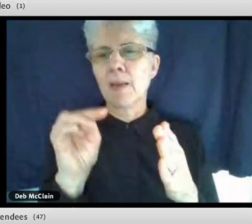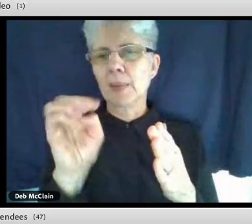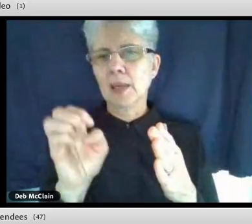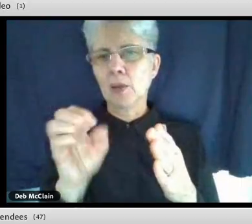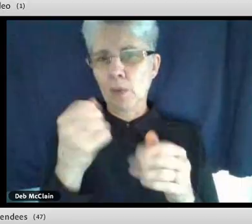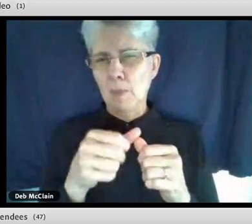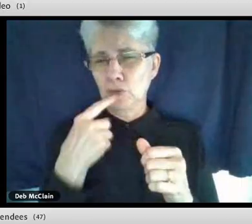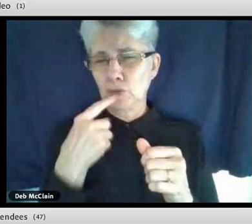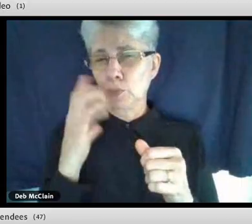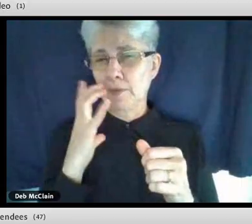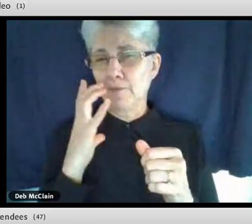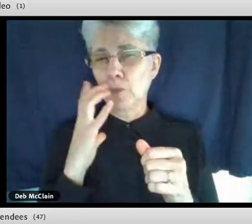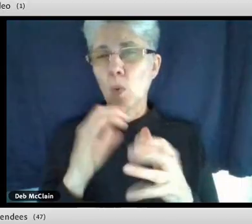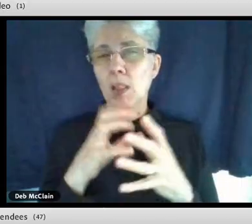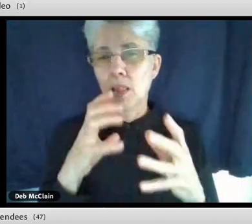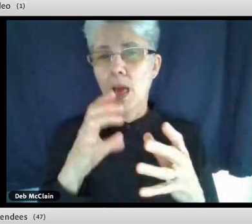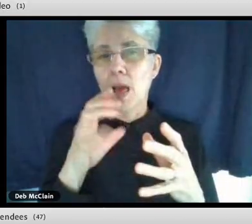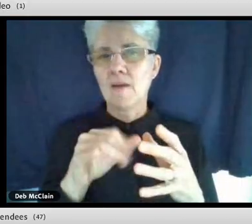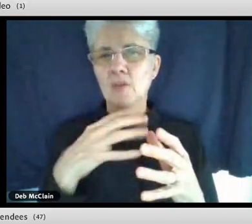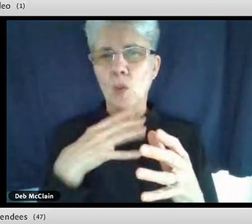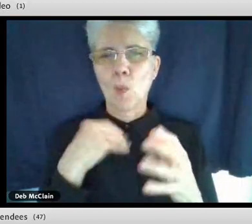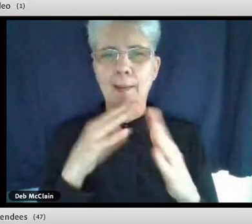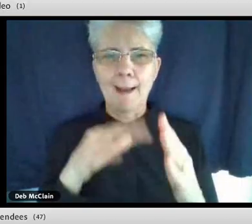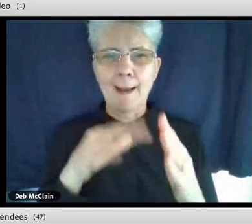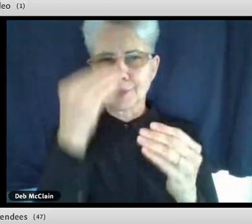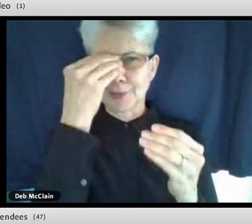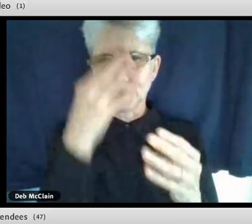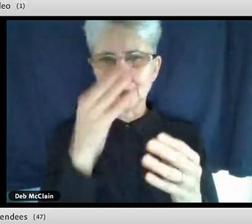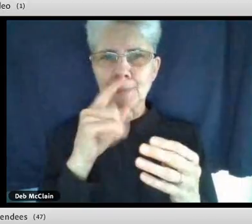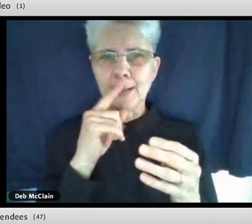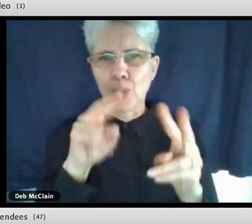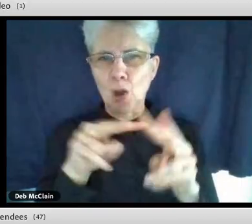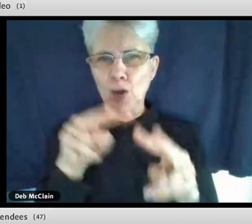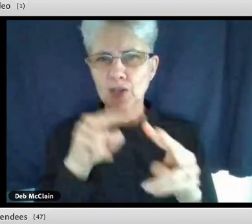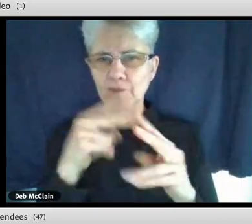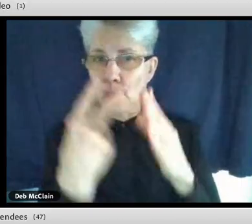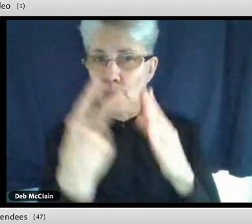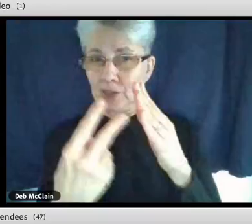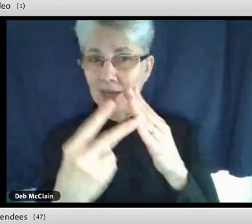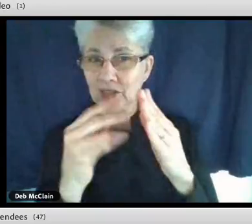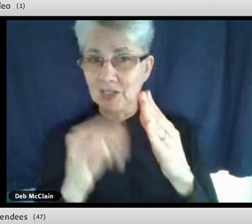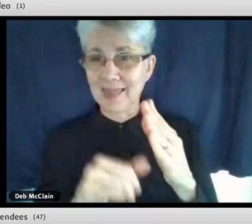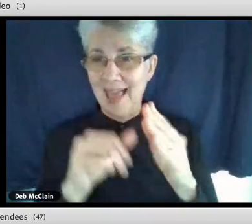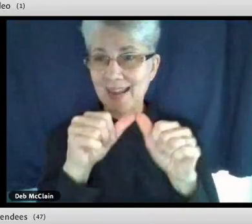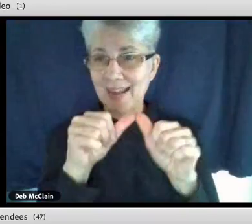Remember I told you earlier, that's where a lot of the White House and news media are looking at for their projections.